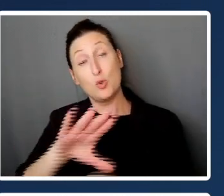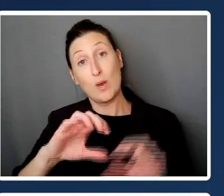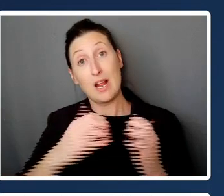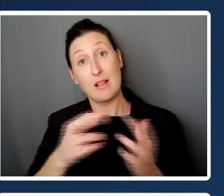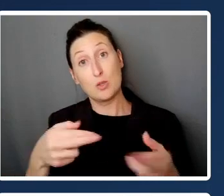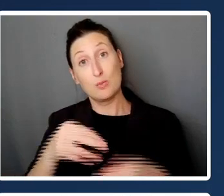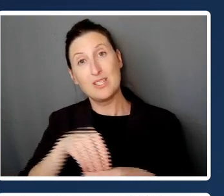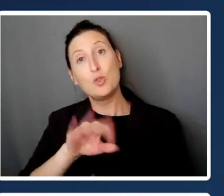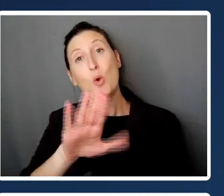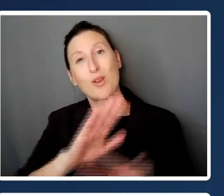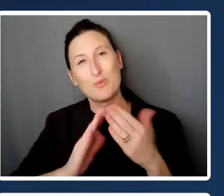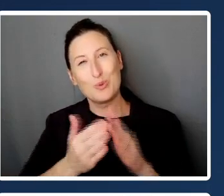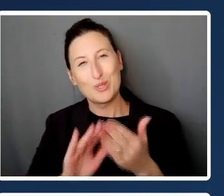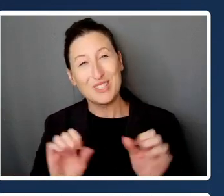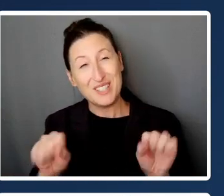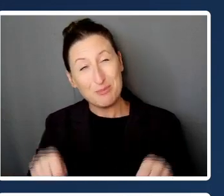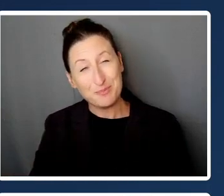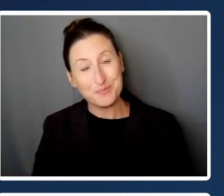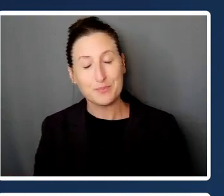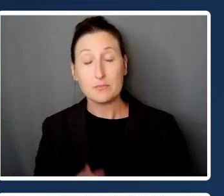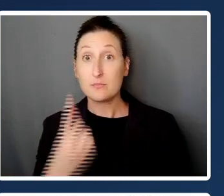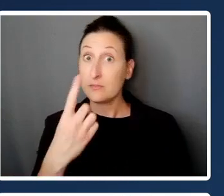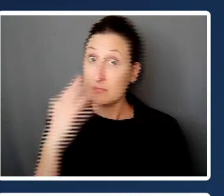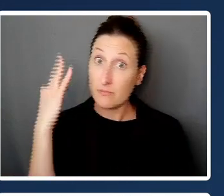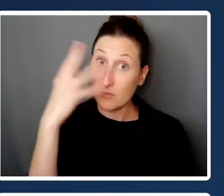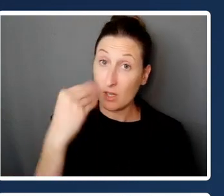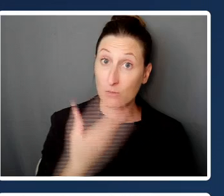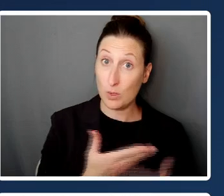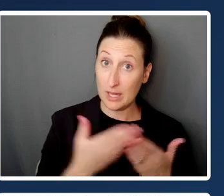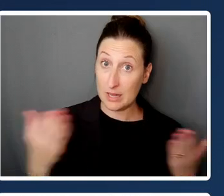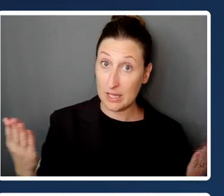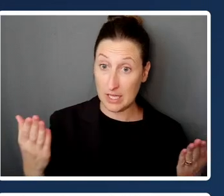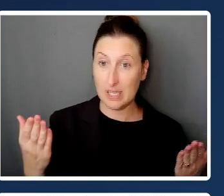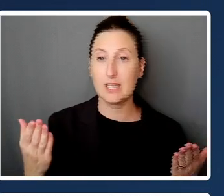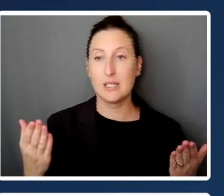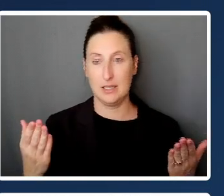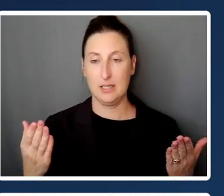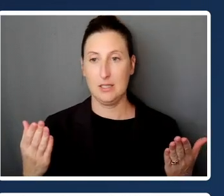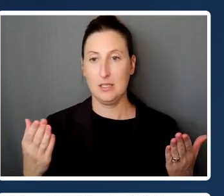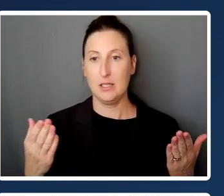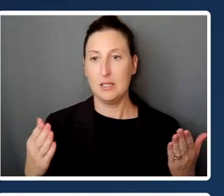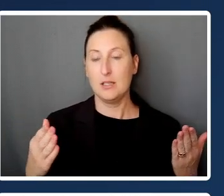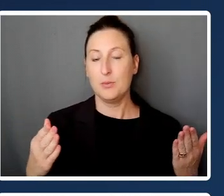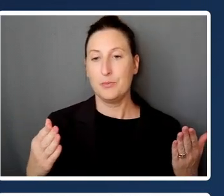And one beautiful thing, Rosa Ambrosio, who I mentioned before, she had those, you know,